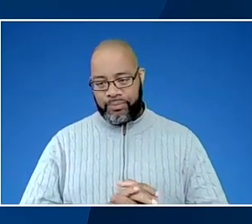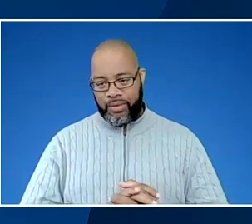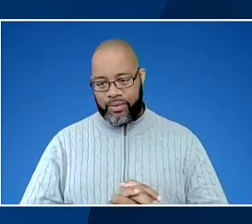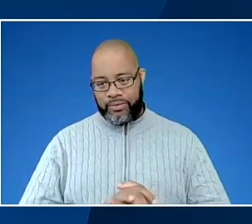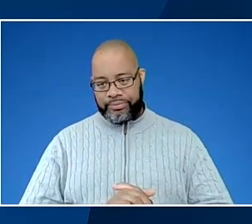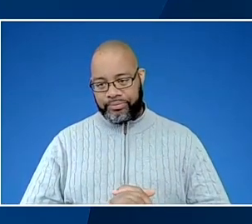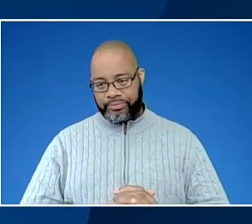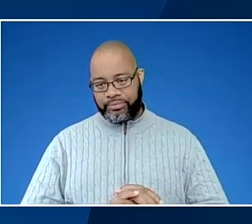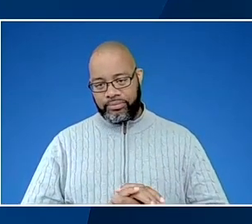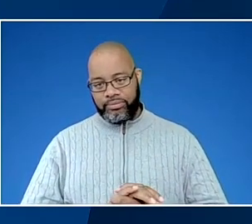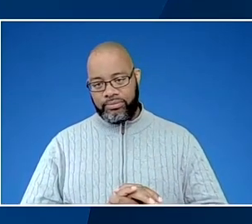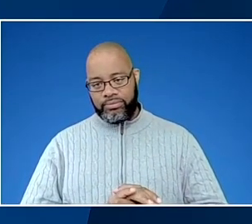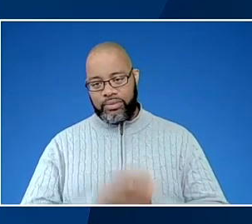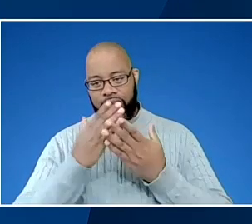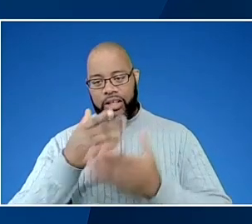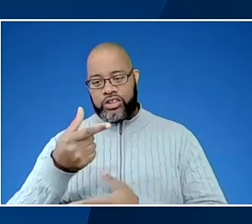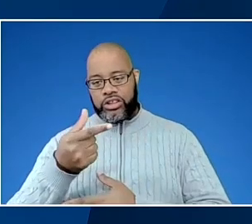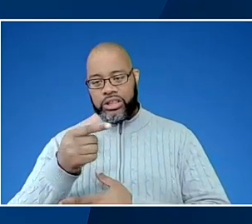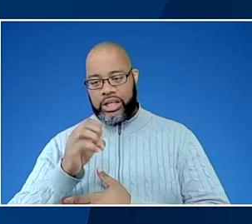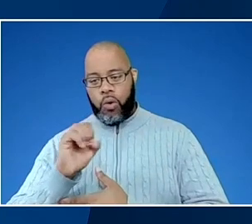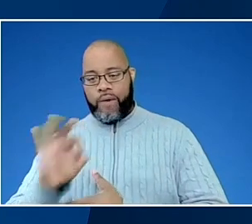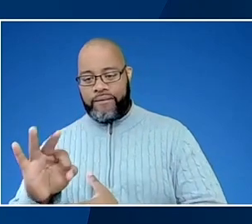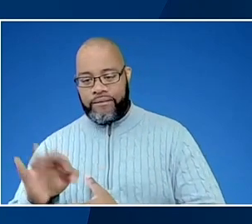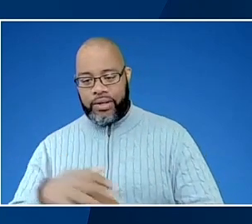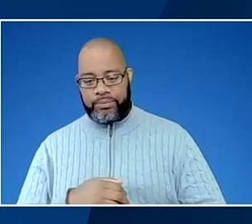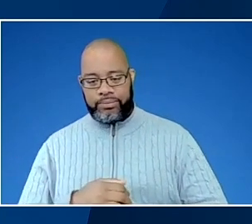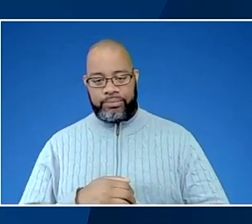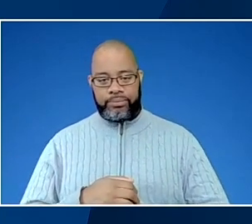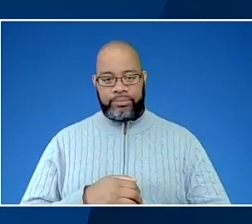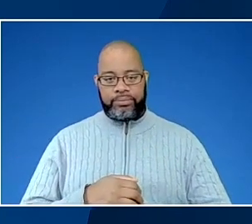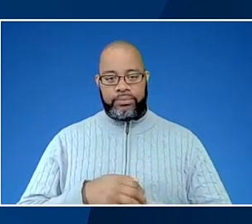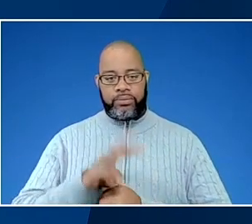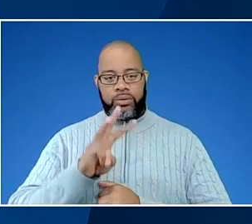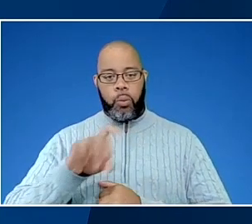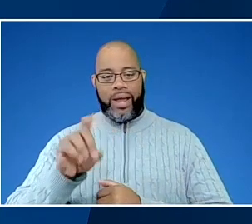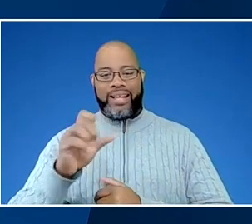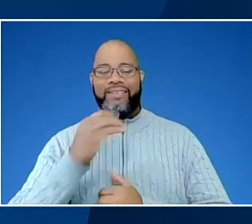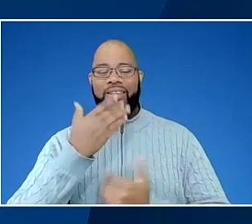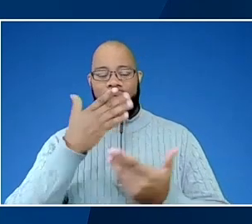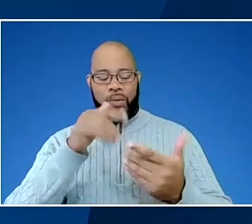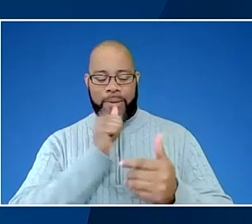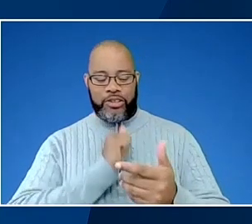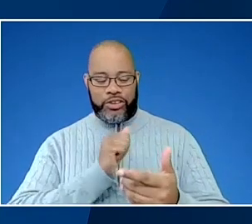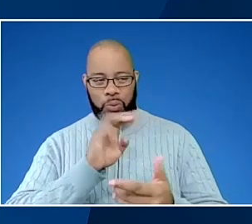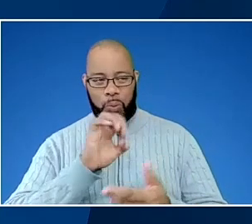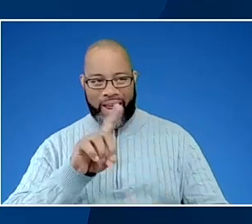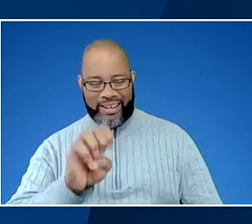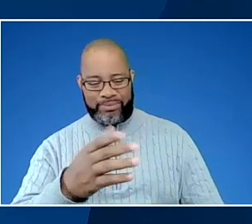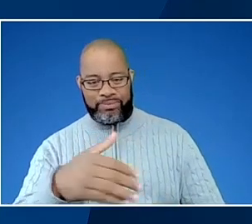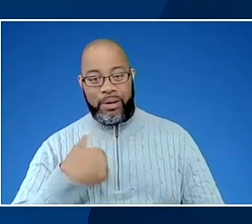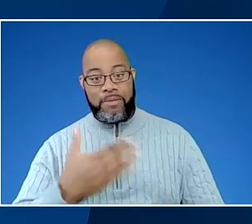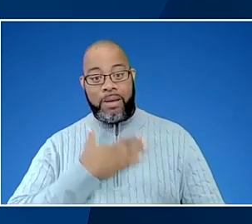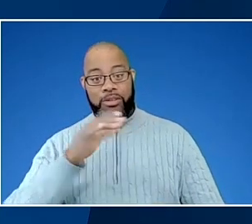Thank you, Geof. Wade, thank you so much for your patience. Yeah, no problem. I'm glad Geof asked that because that was